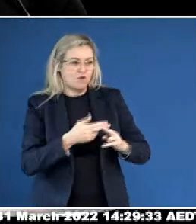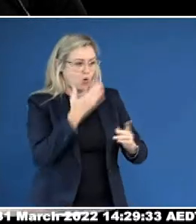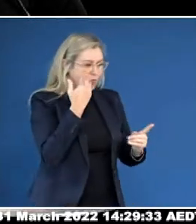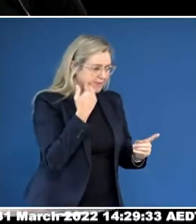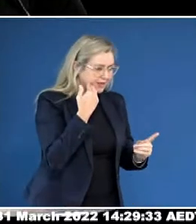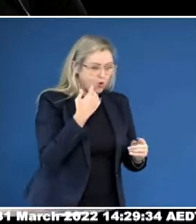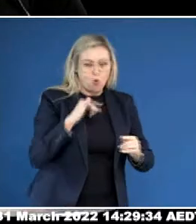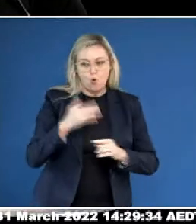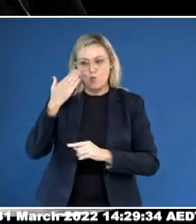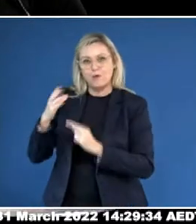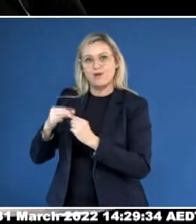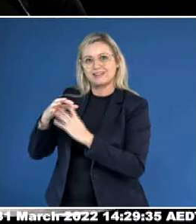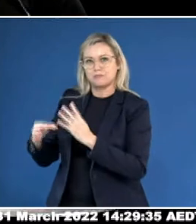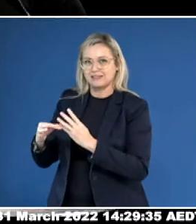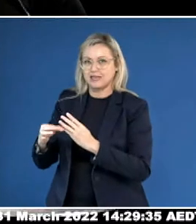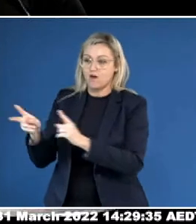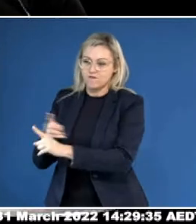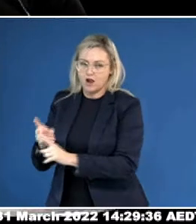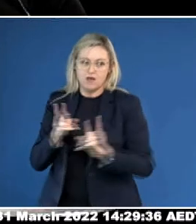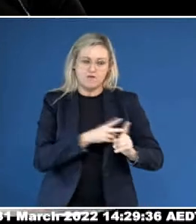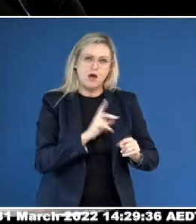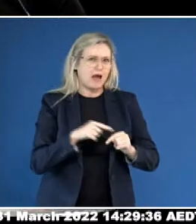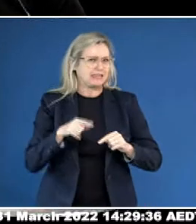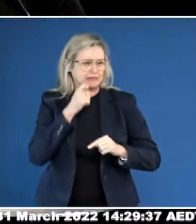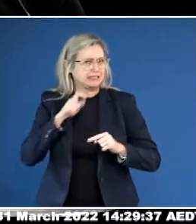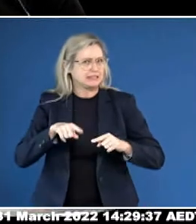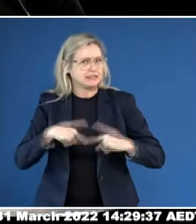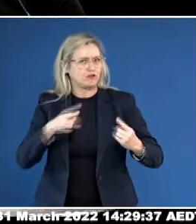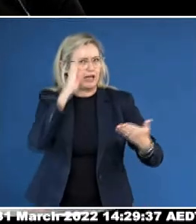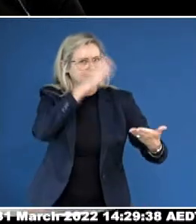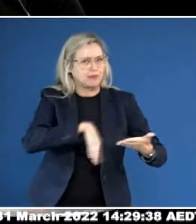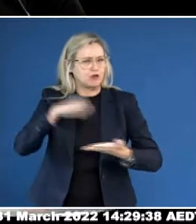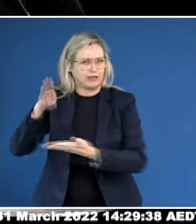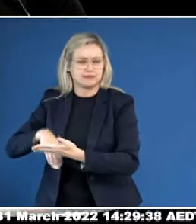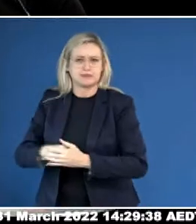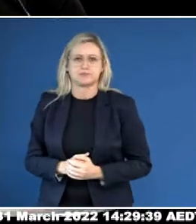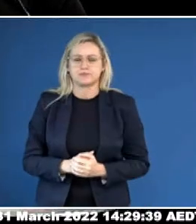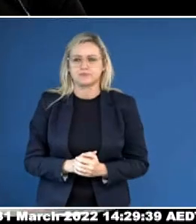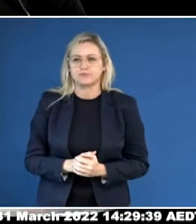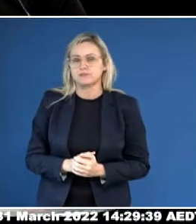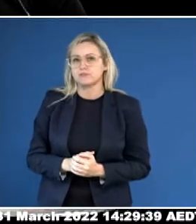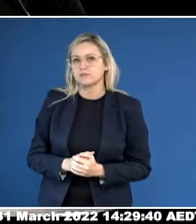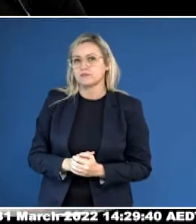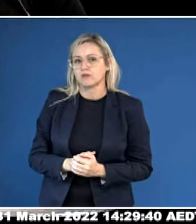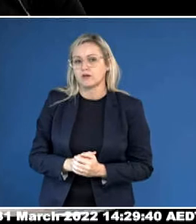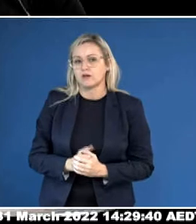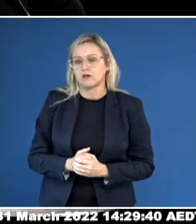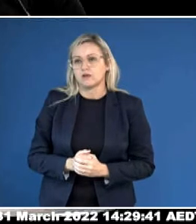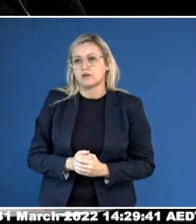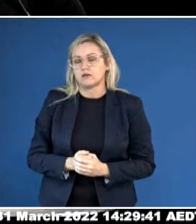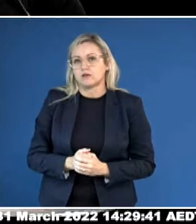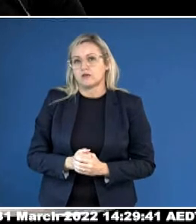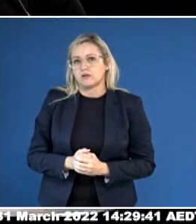And the importance of intersectionality as a conceptual framework is that - I think it